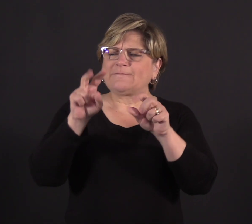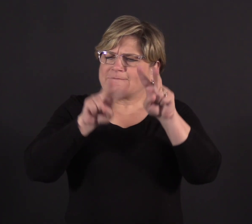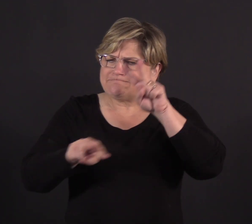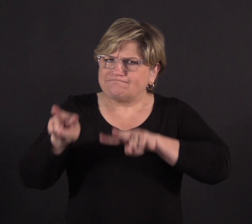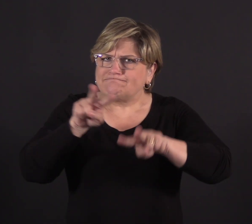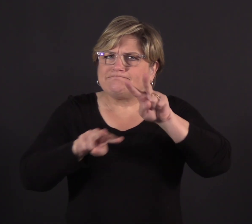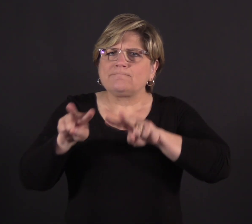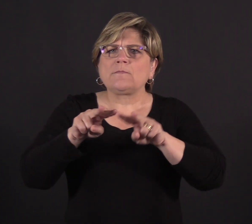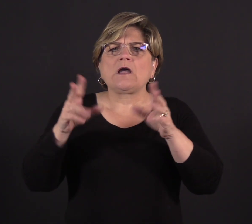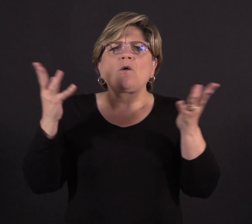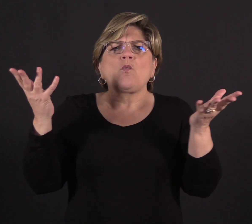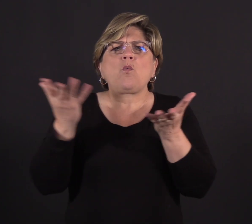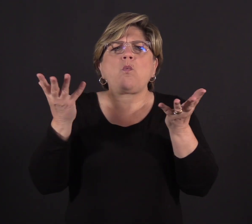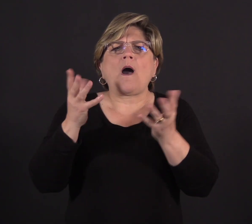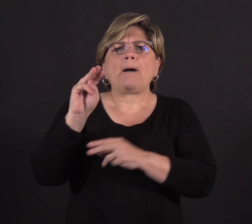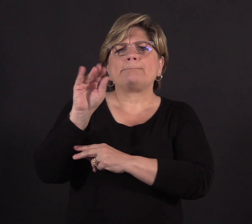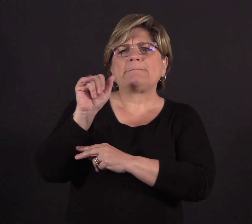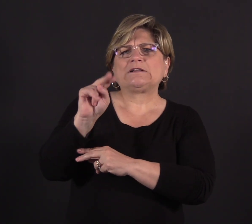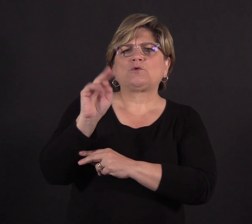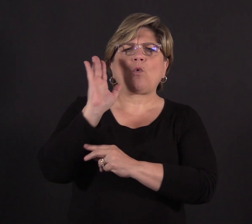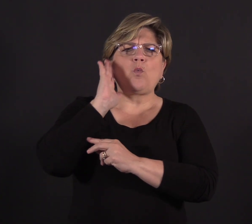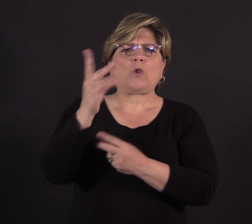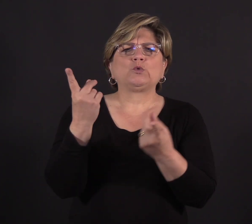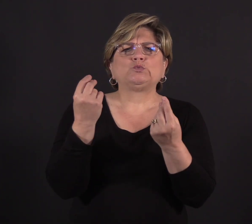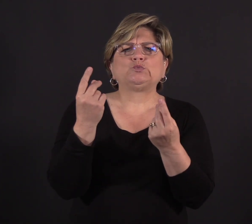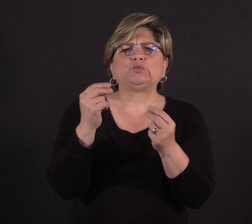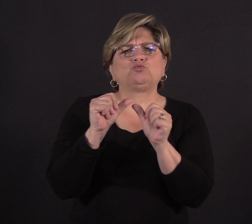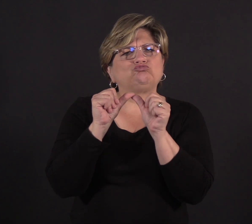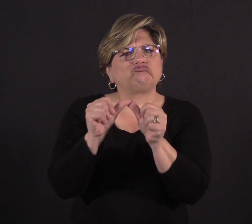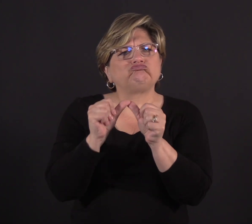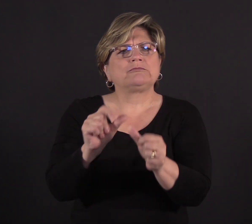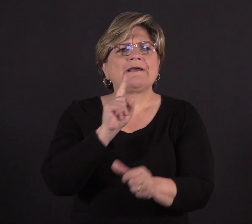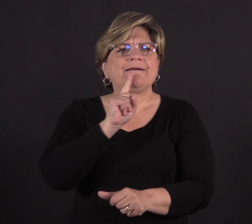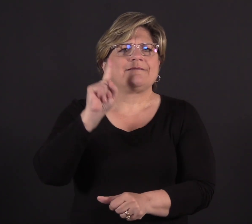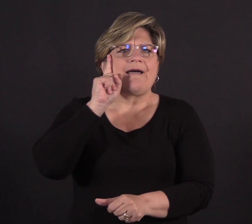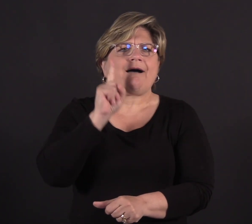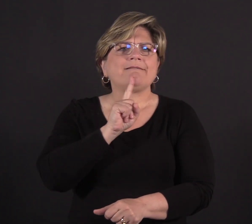into what Minnesota is doing to ensure deaf, deafblind,